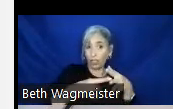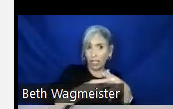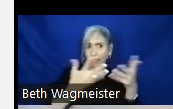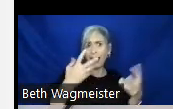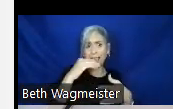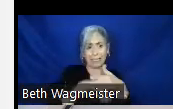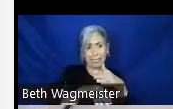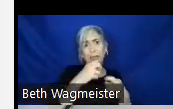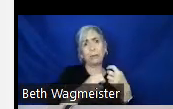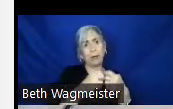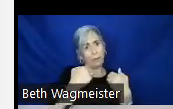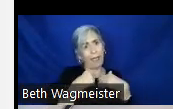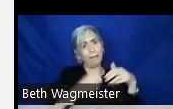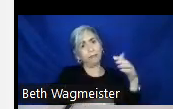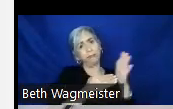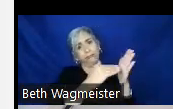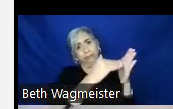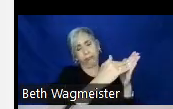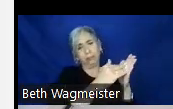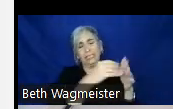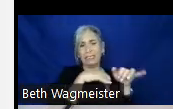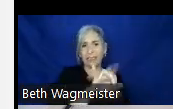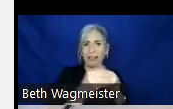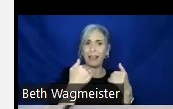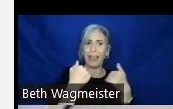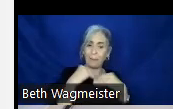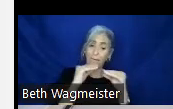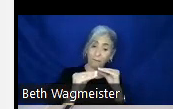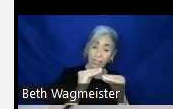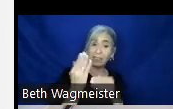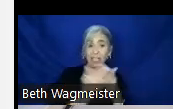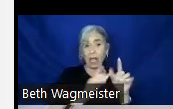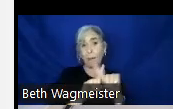accessibility issues there. Many of have them been fixed and new ones were introduced, et cetera. It